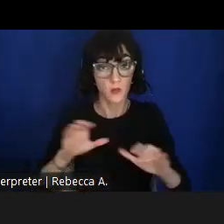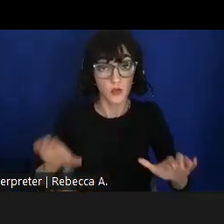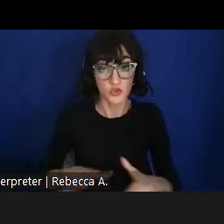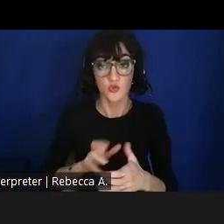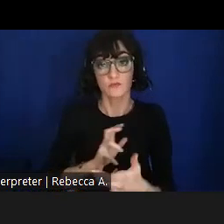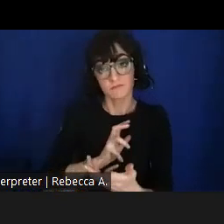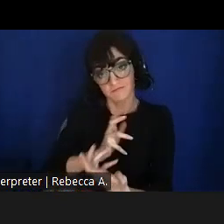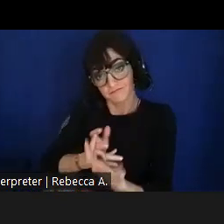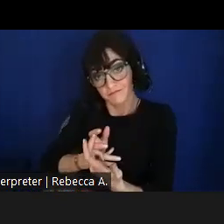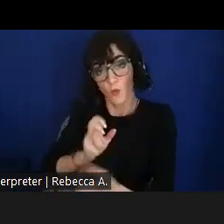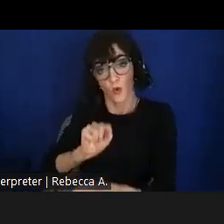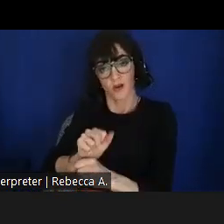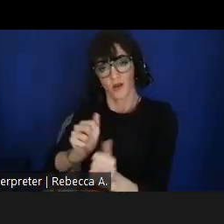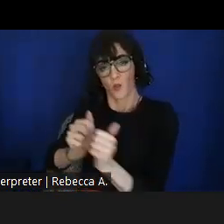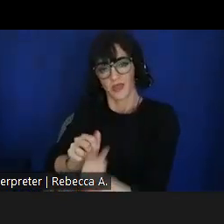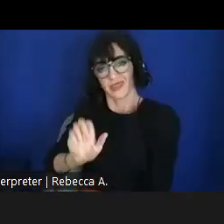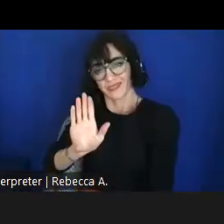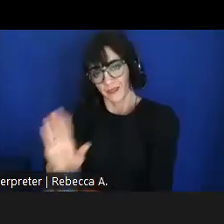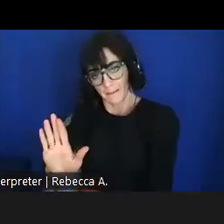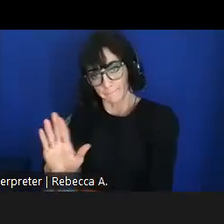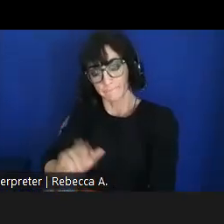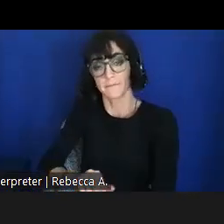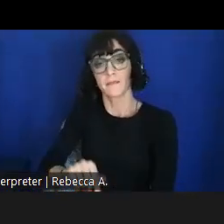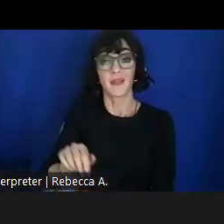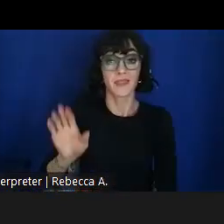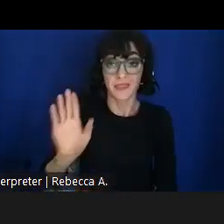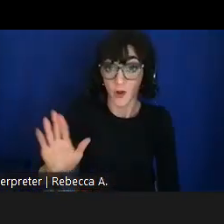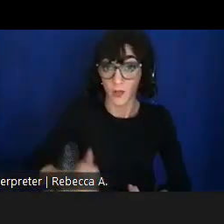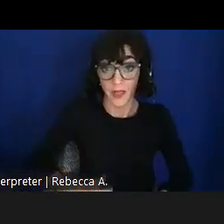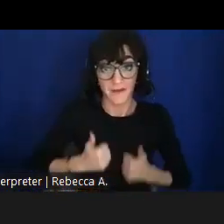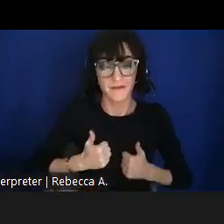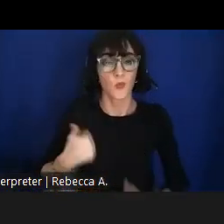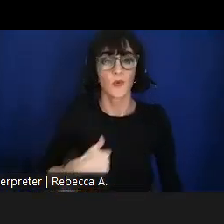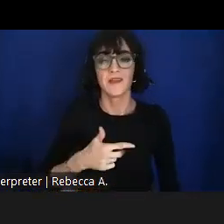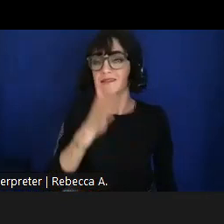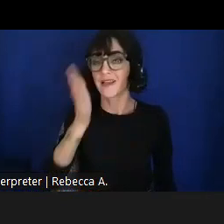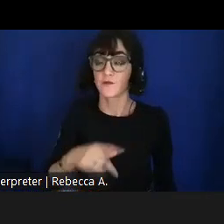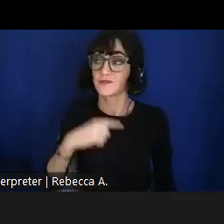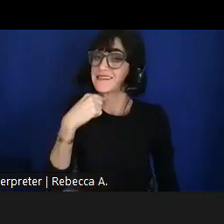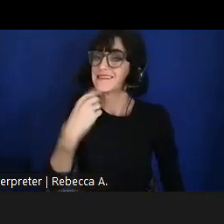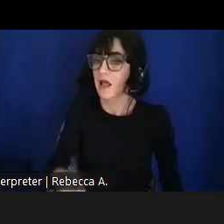it is. That at no point are we telling somebody what is best for them but that people are